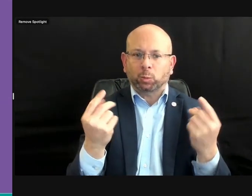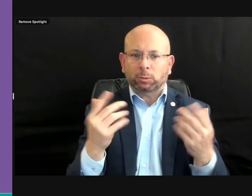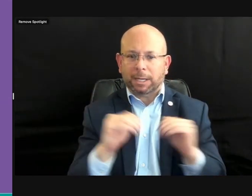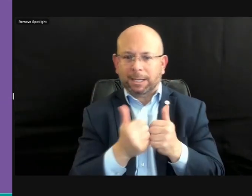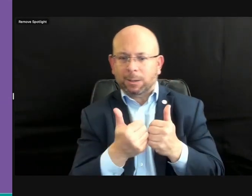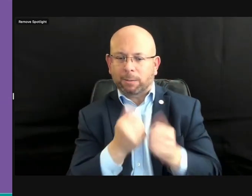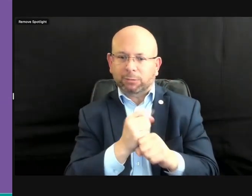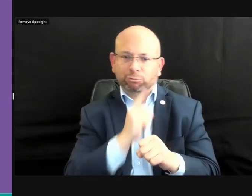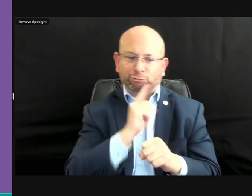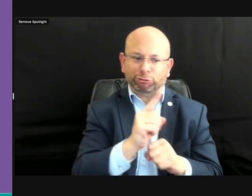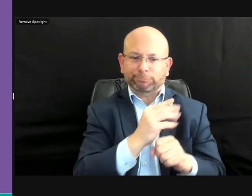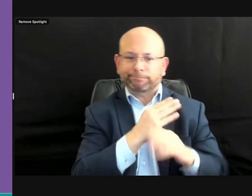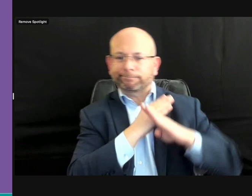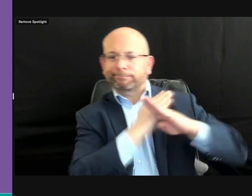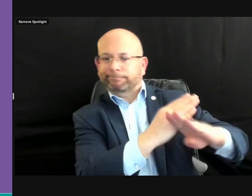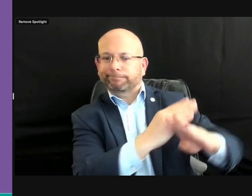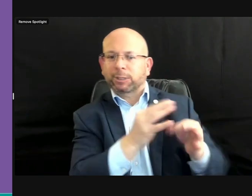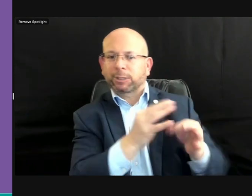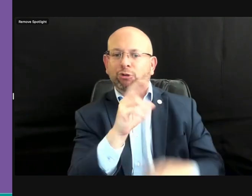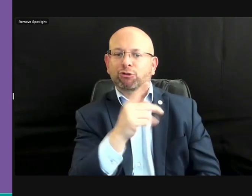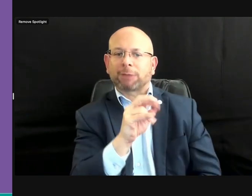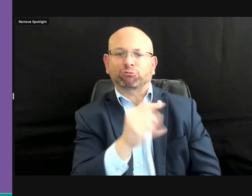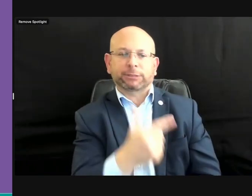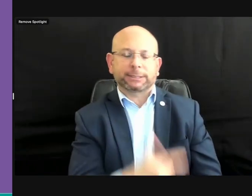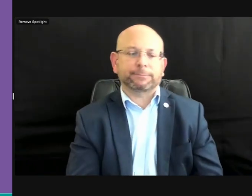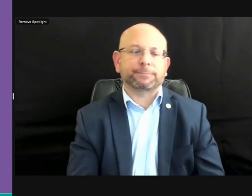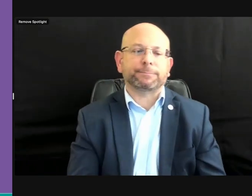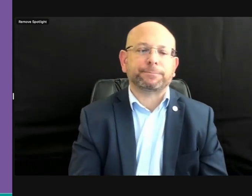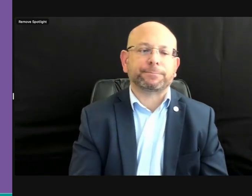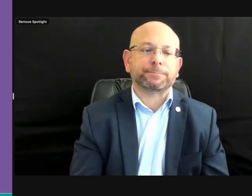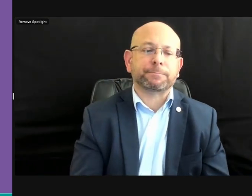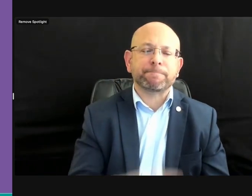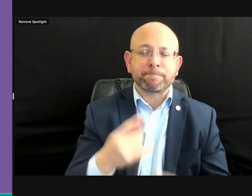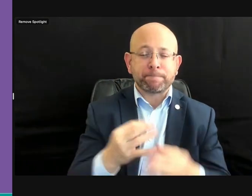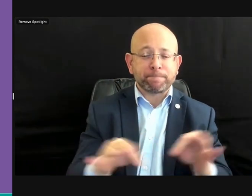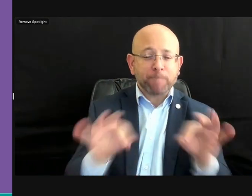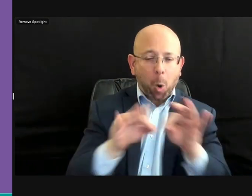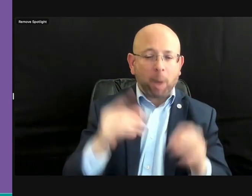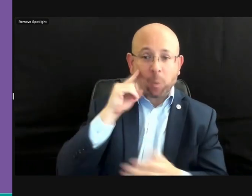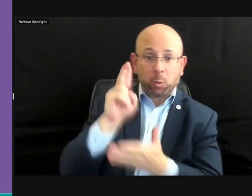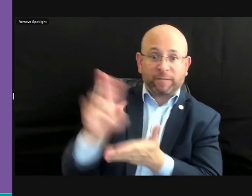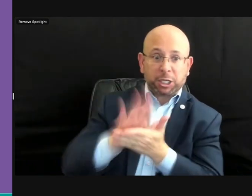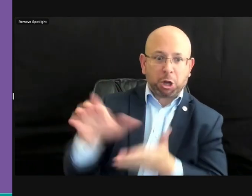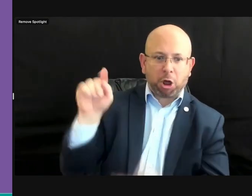Now, what can we do to defend against craptioning?